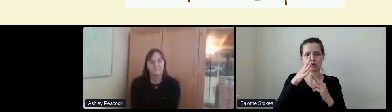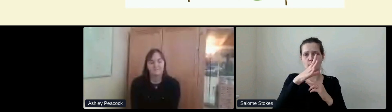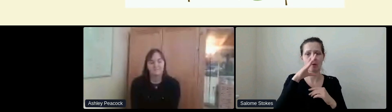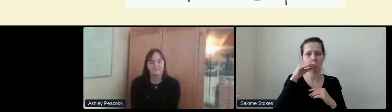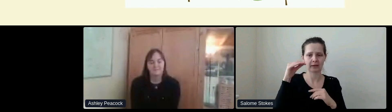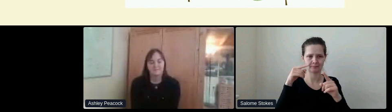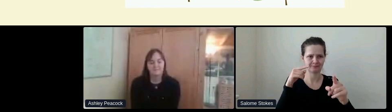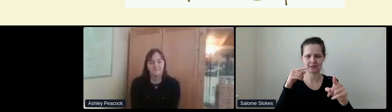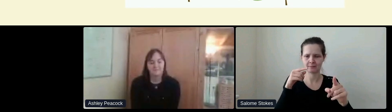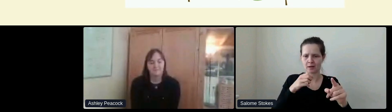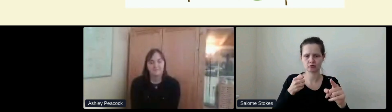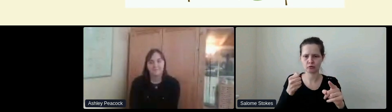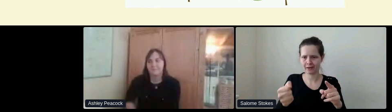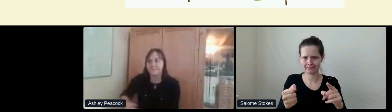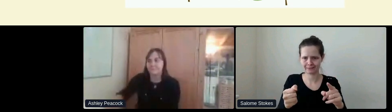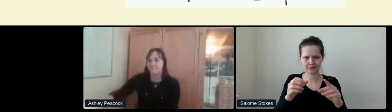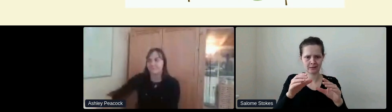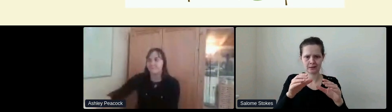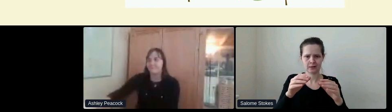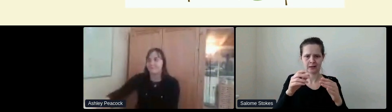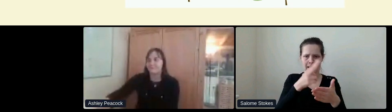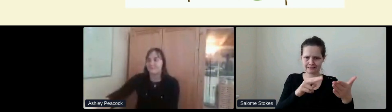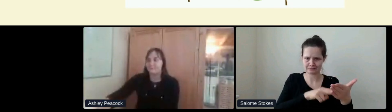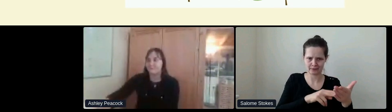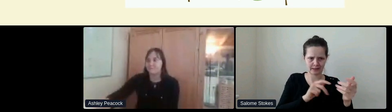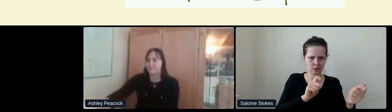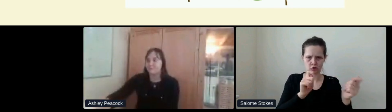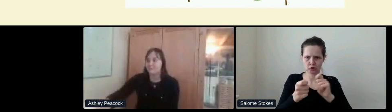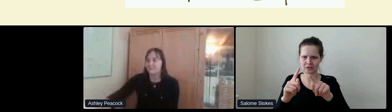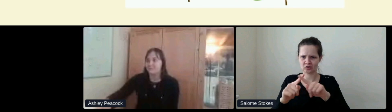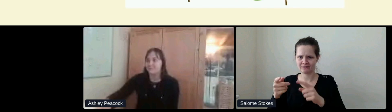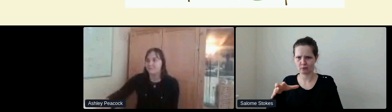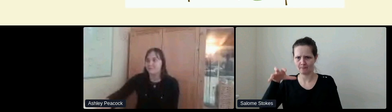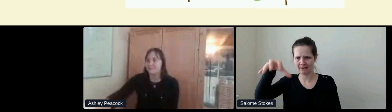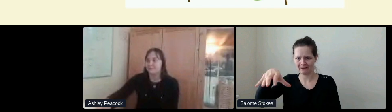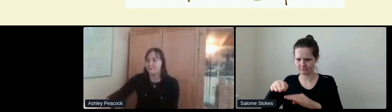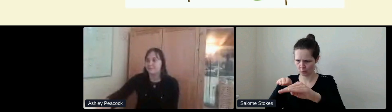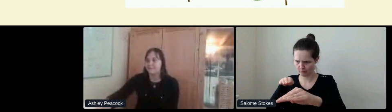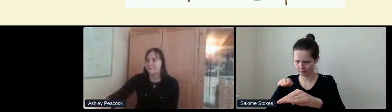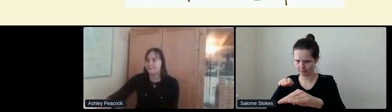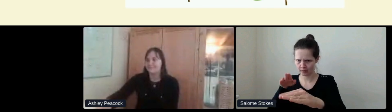it changed platform and by the time I actually got to a platform where a train was waiting,